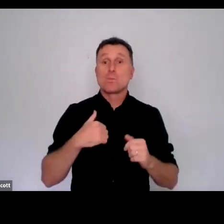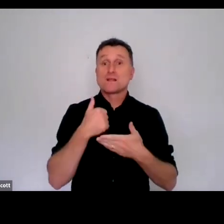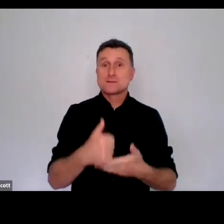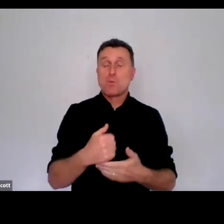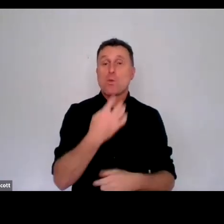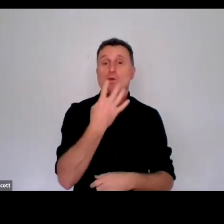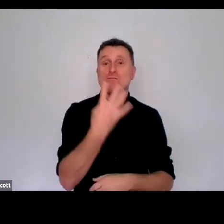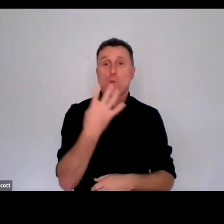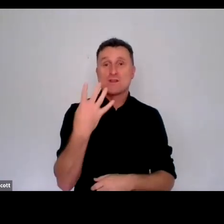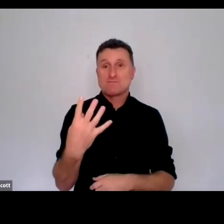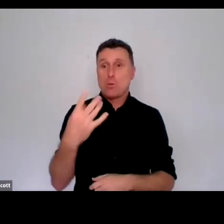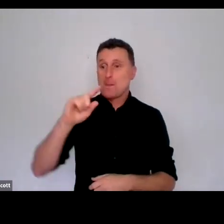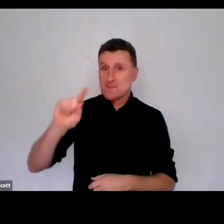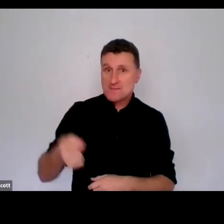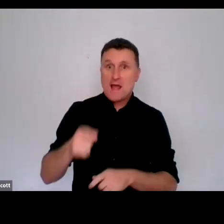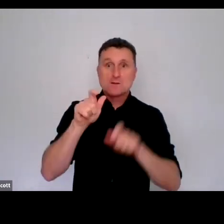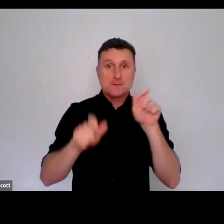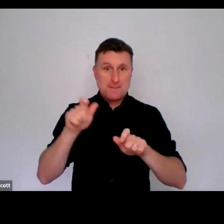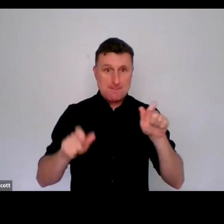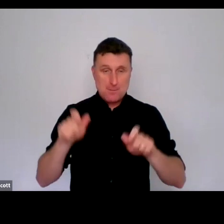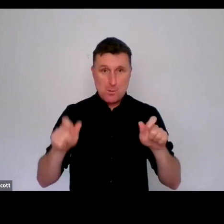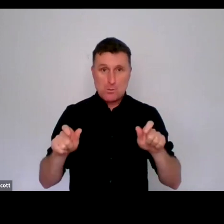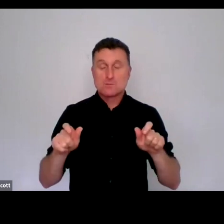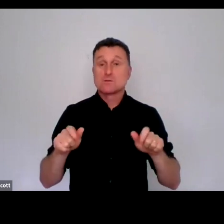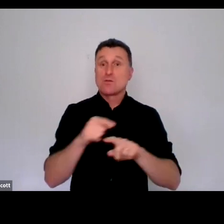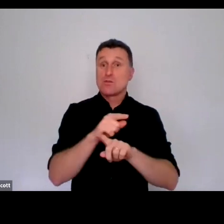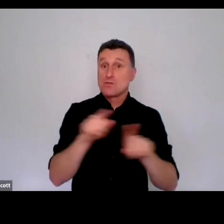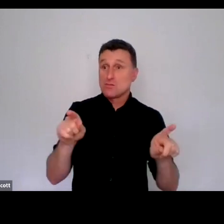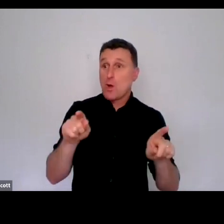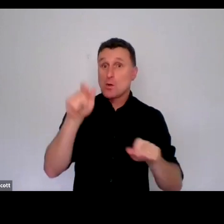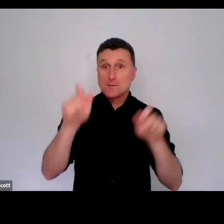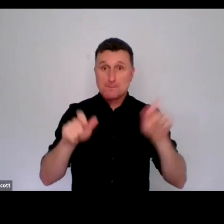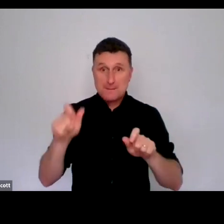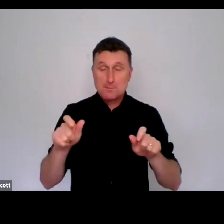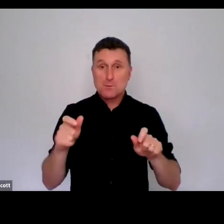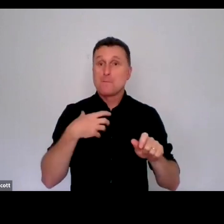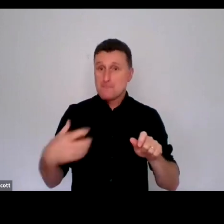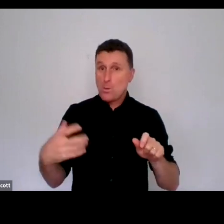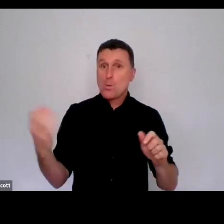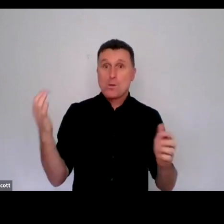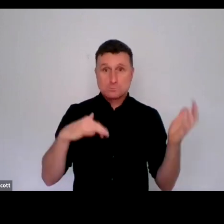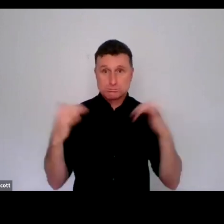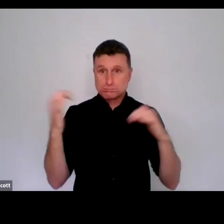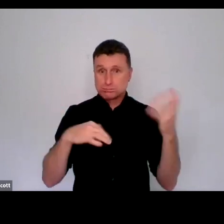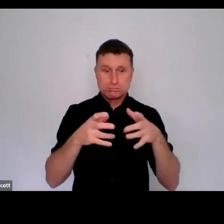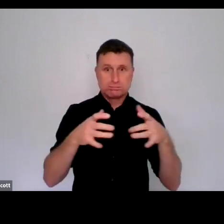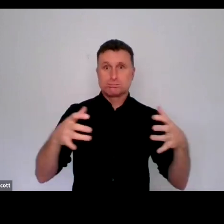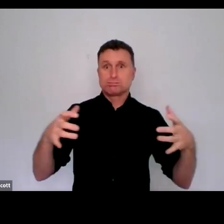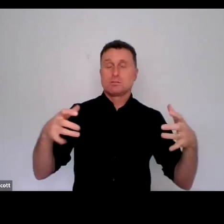The number of people accessing our supports is increasing and as such we have work underway to develop